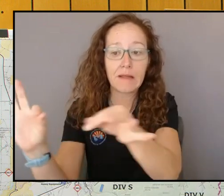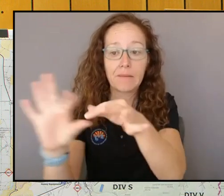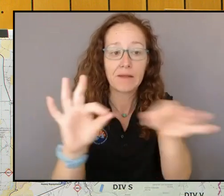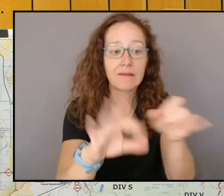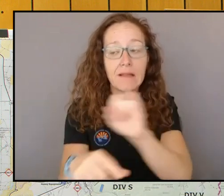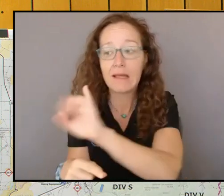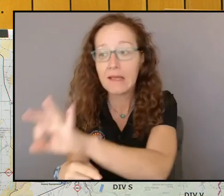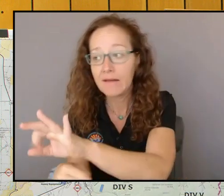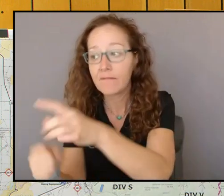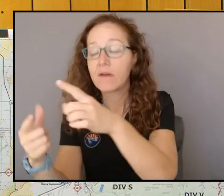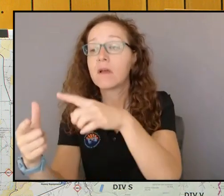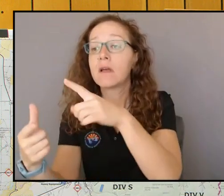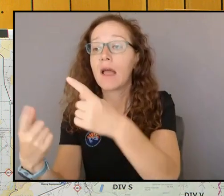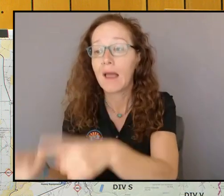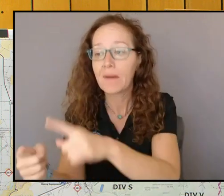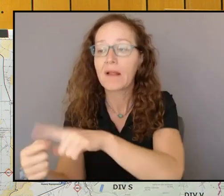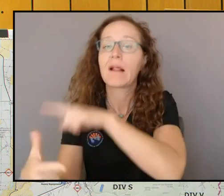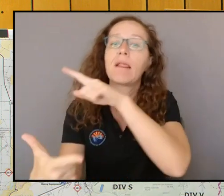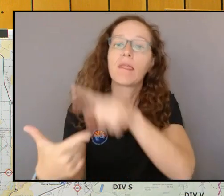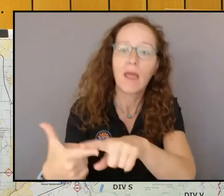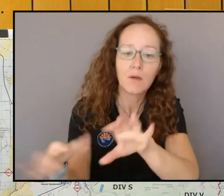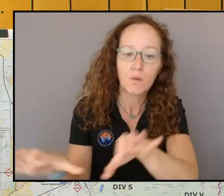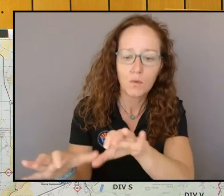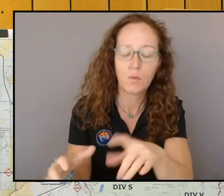us then we're going to move the dozers to the safety zone. If